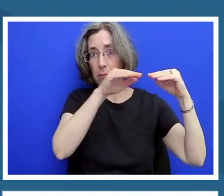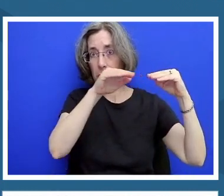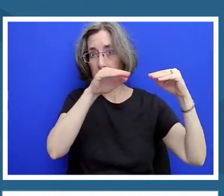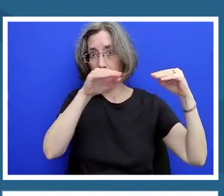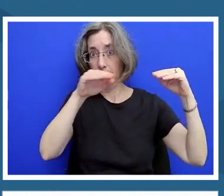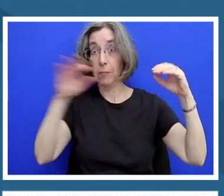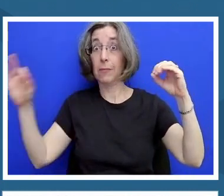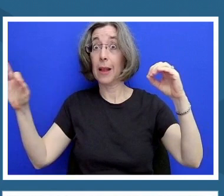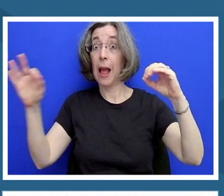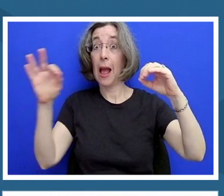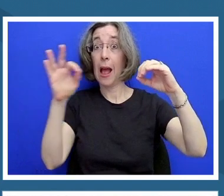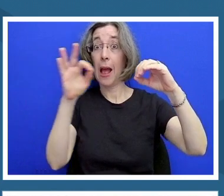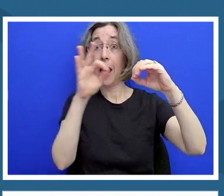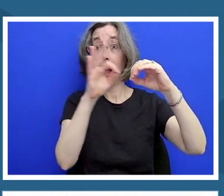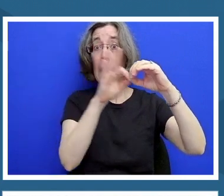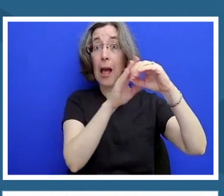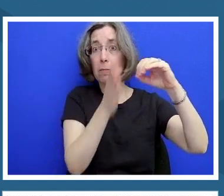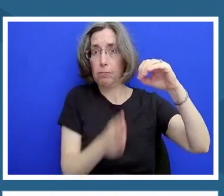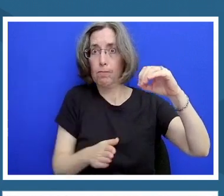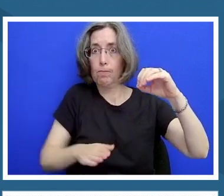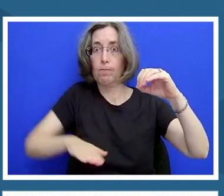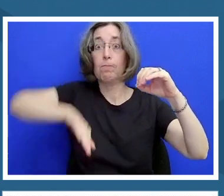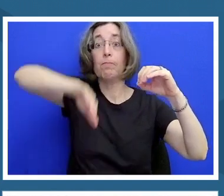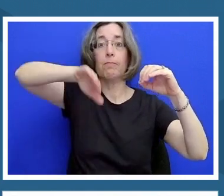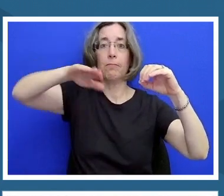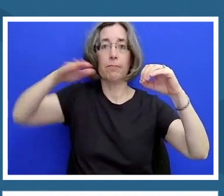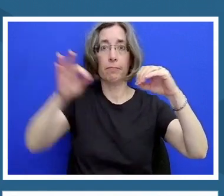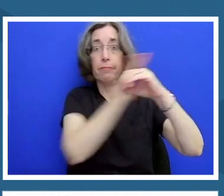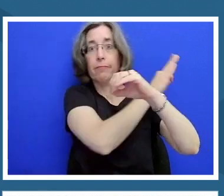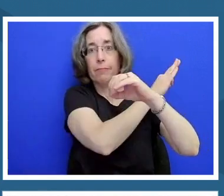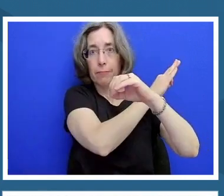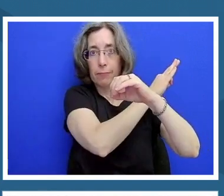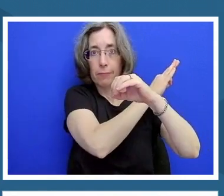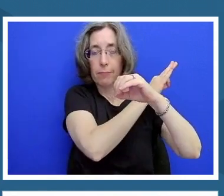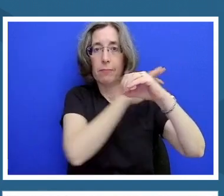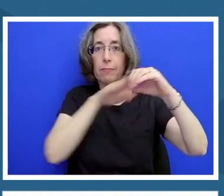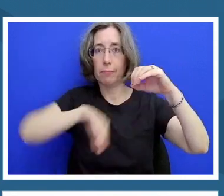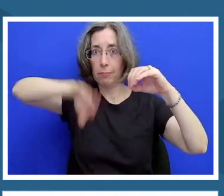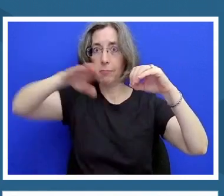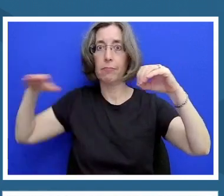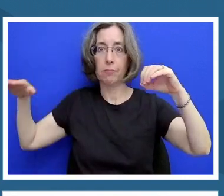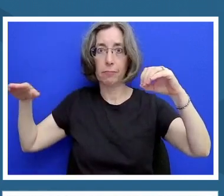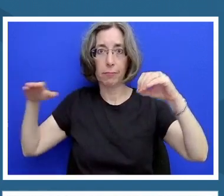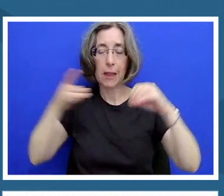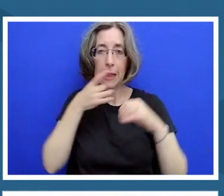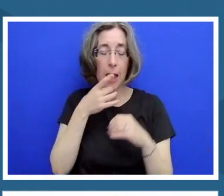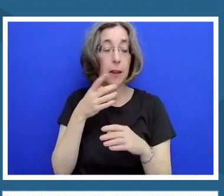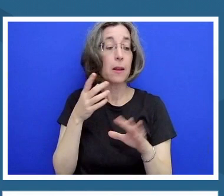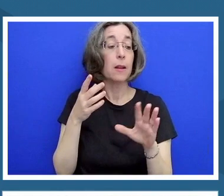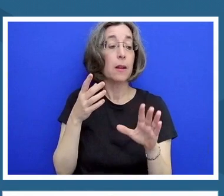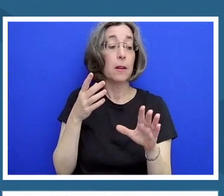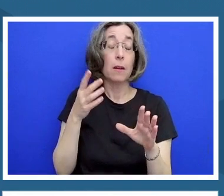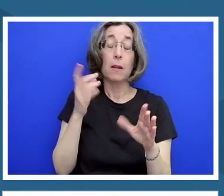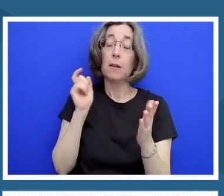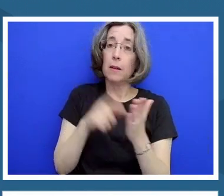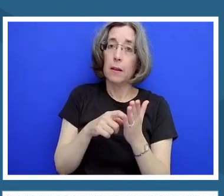does cross in front of the star and then goes up and i um uh uh want to point out